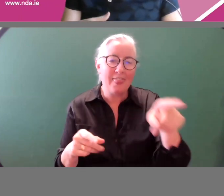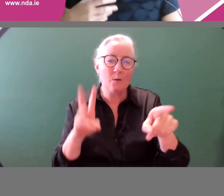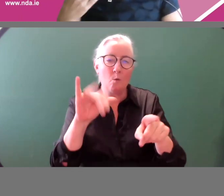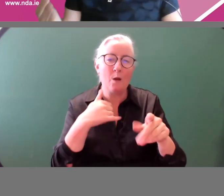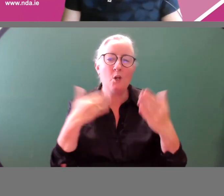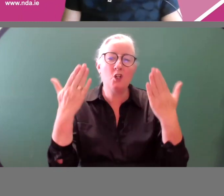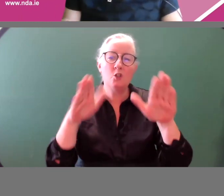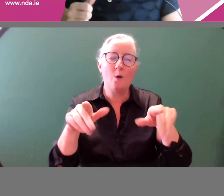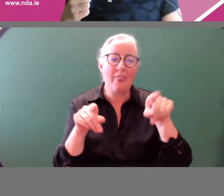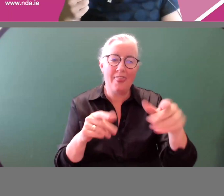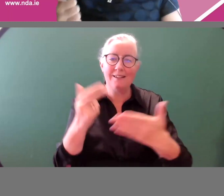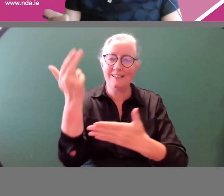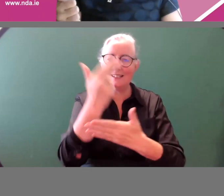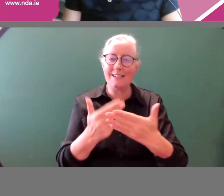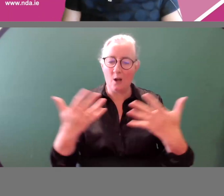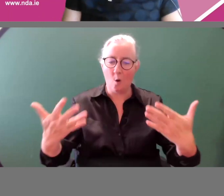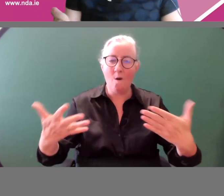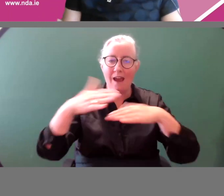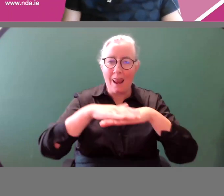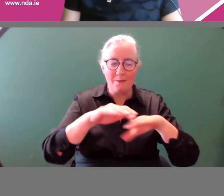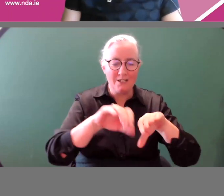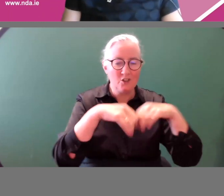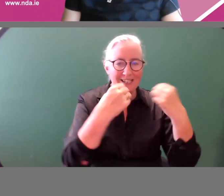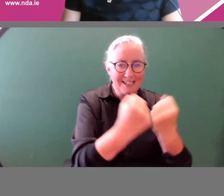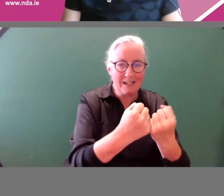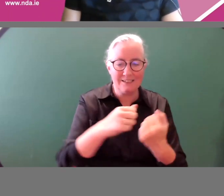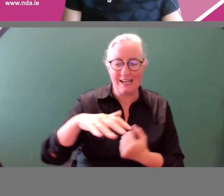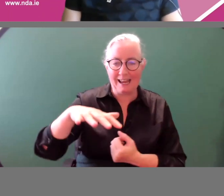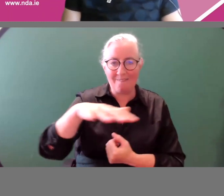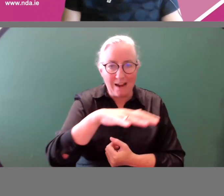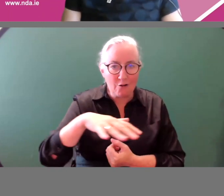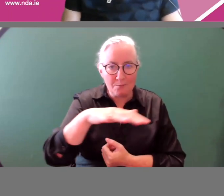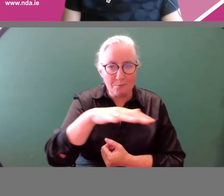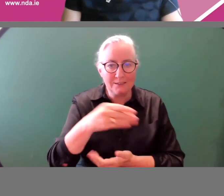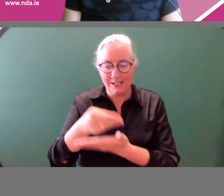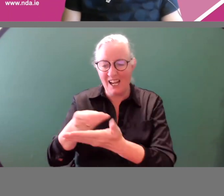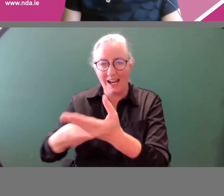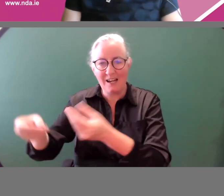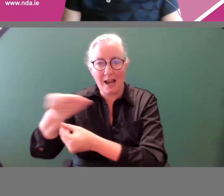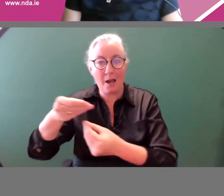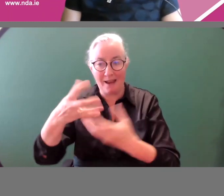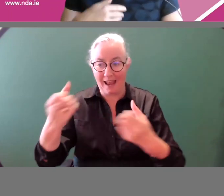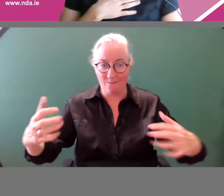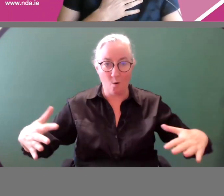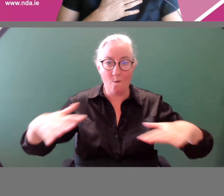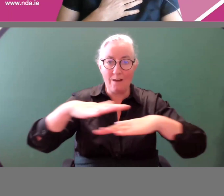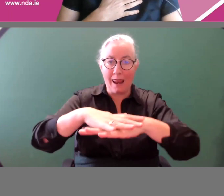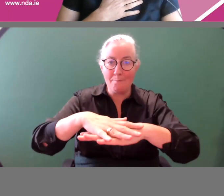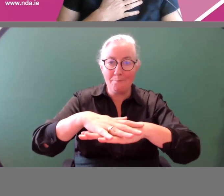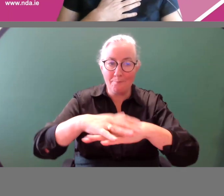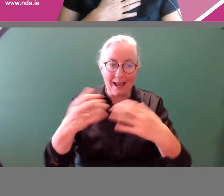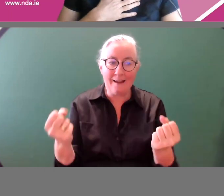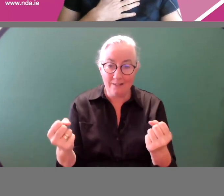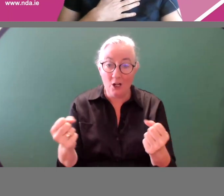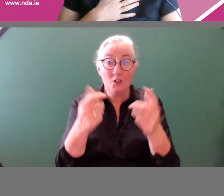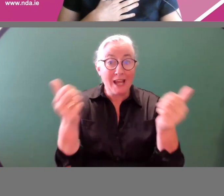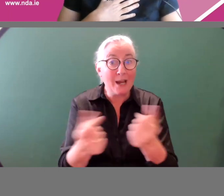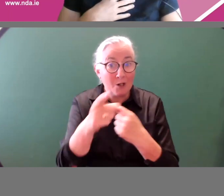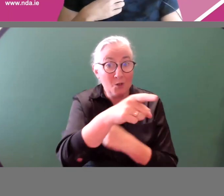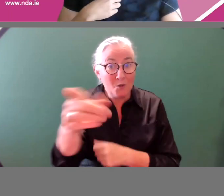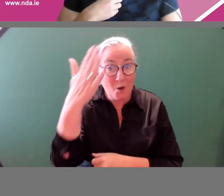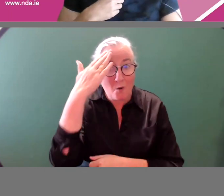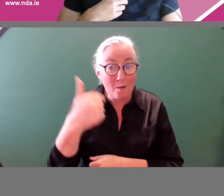diagram showing the overlap between society and environment economy. I sometimes get frustrated